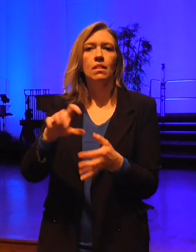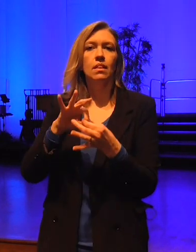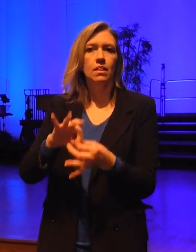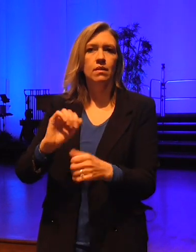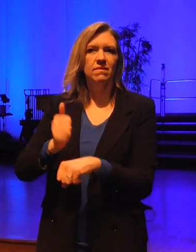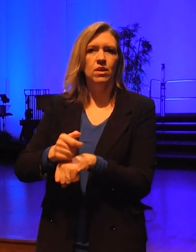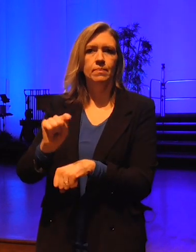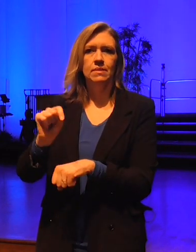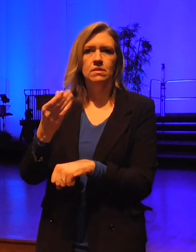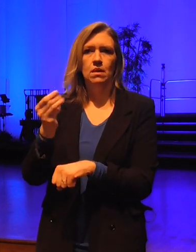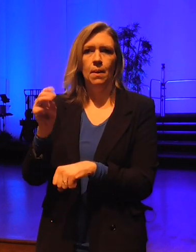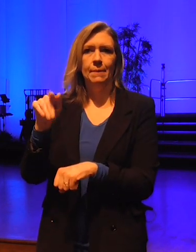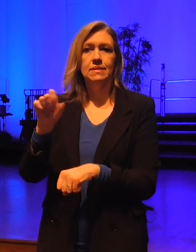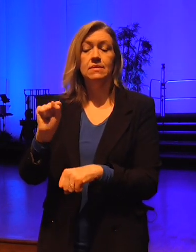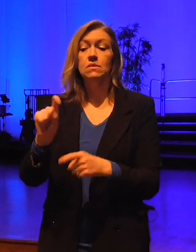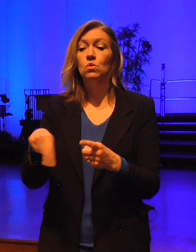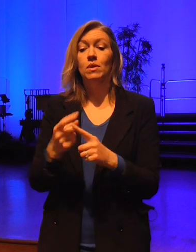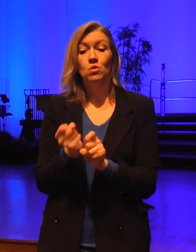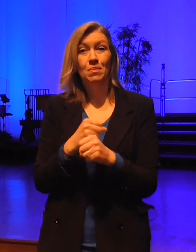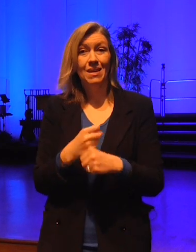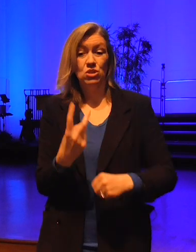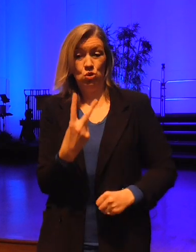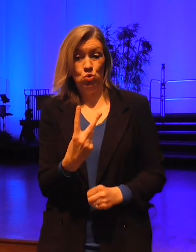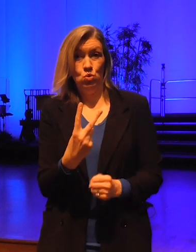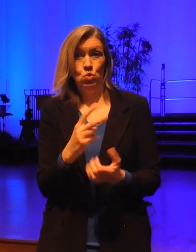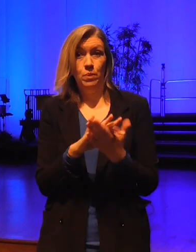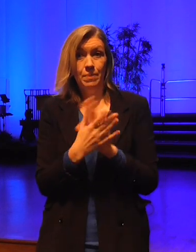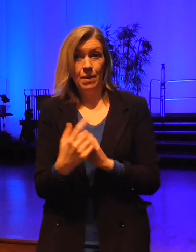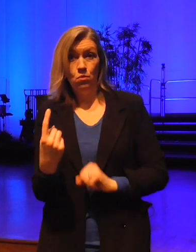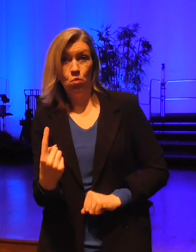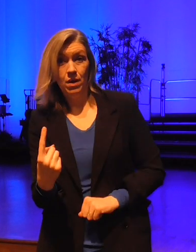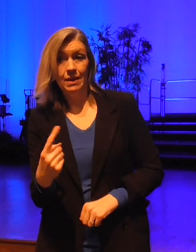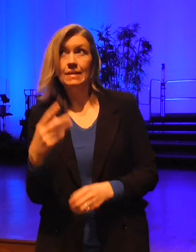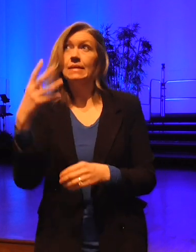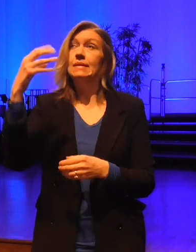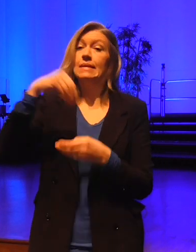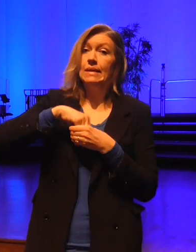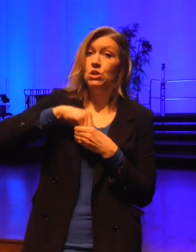make the two into one and when you make the inner as the outer and the upper as the lower and when